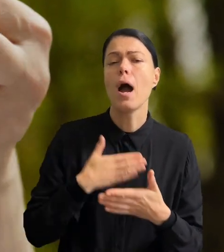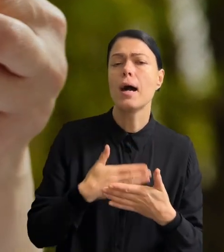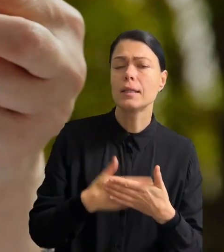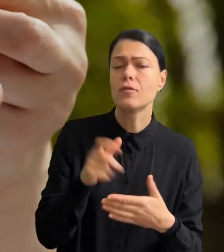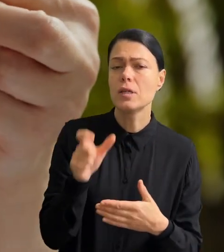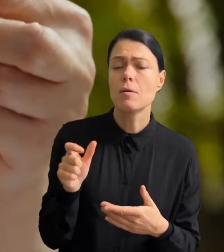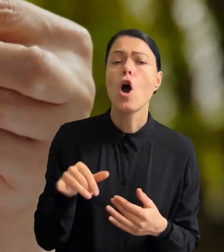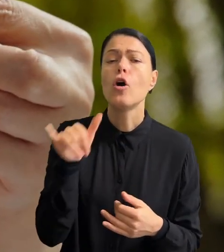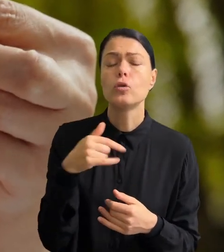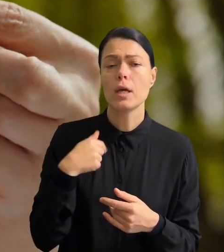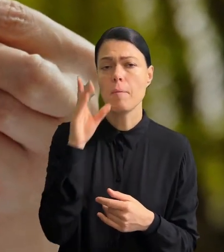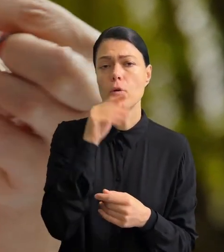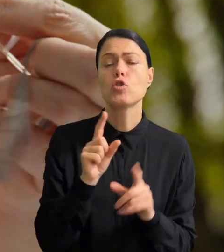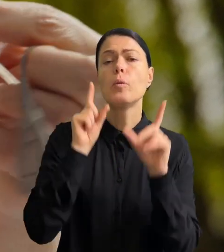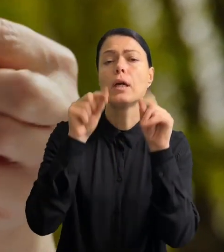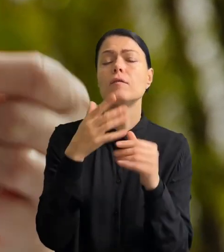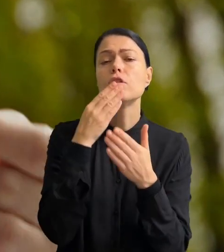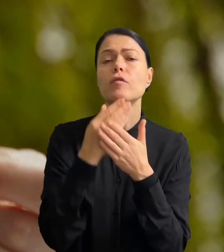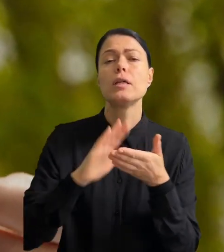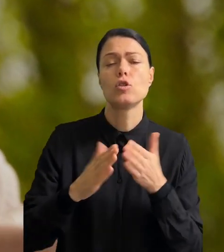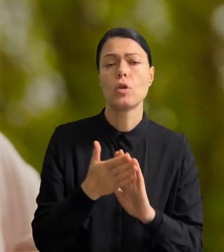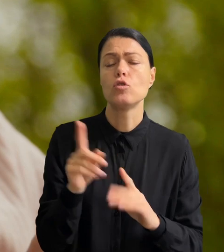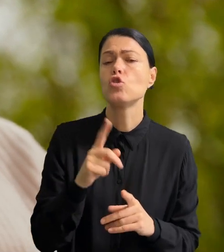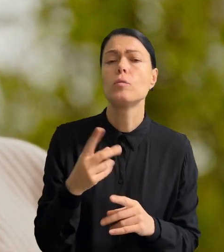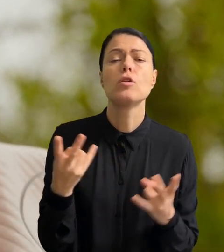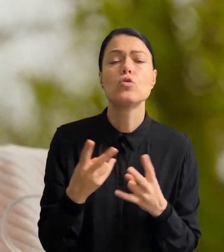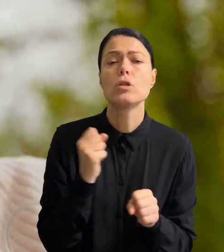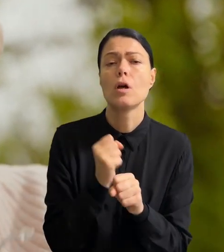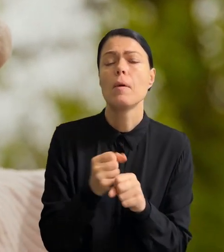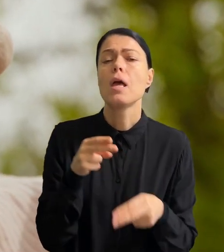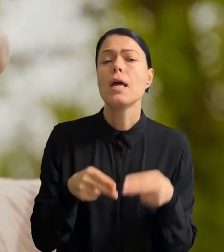How do I solve the situation with my implant?